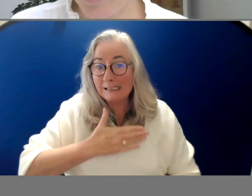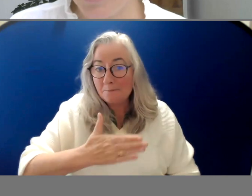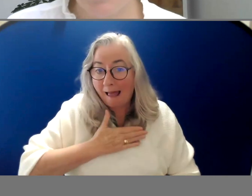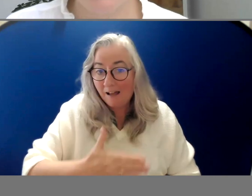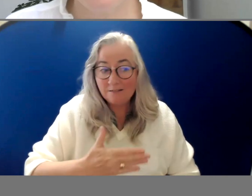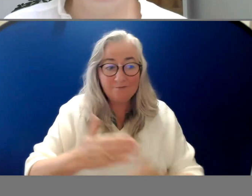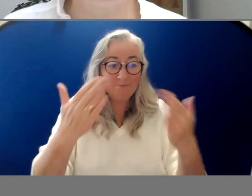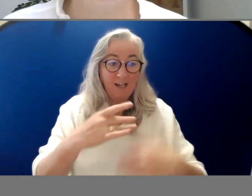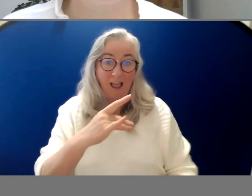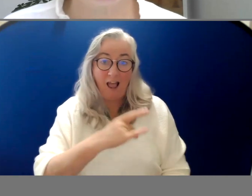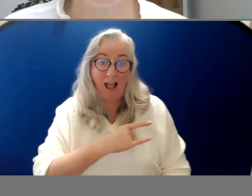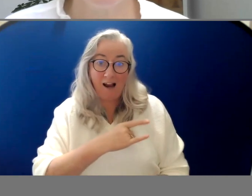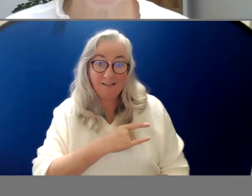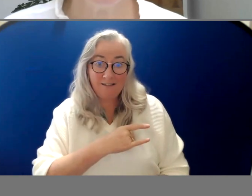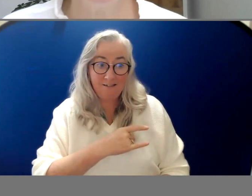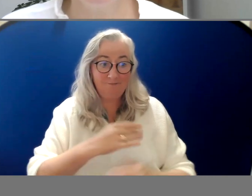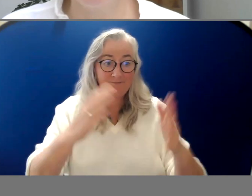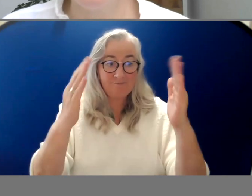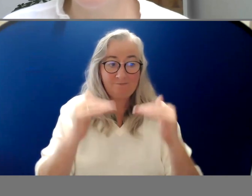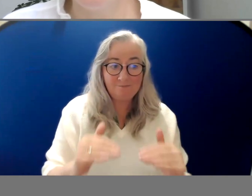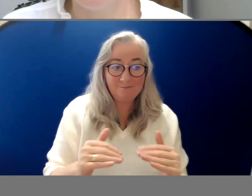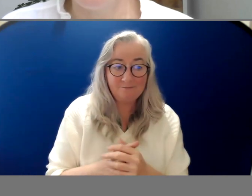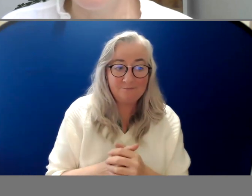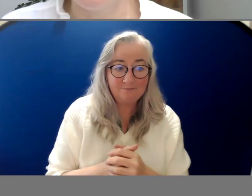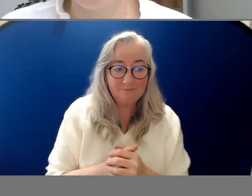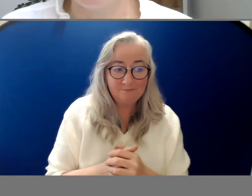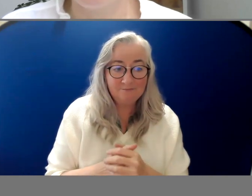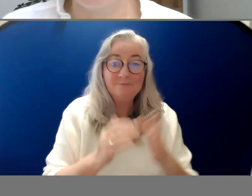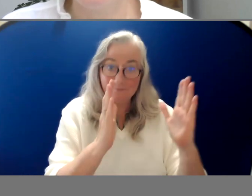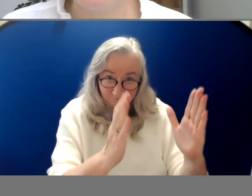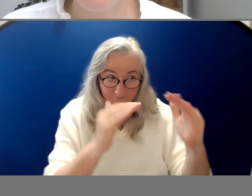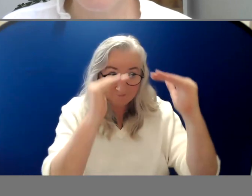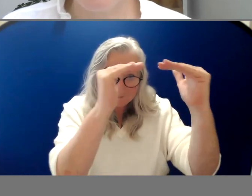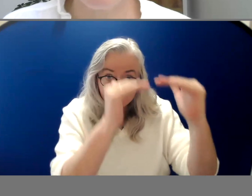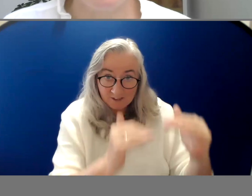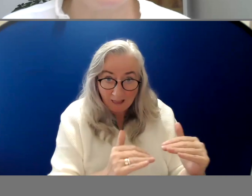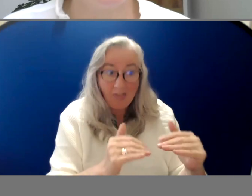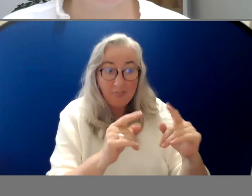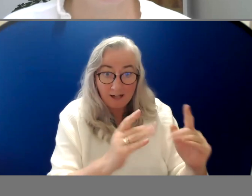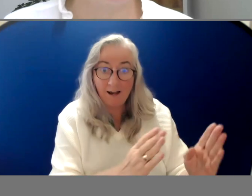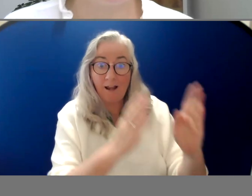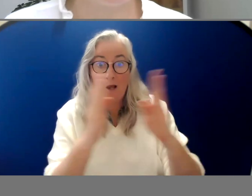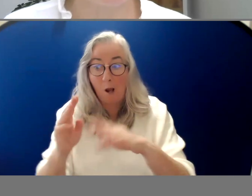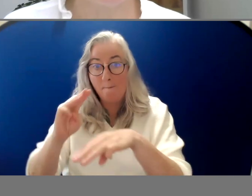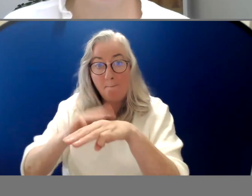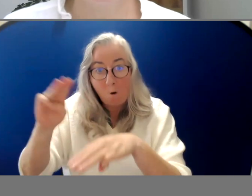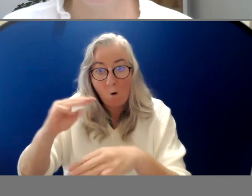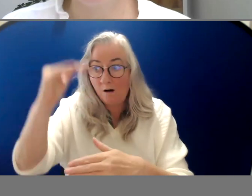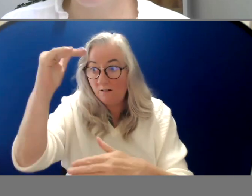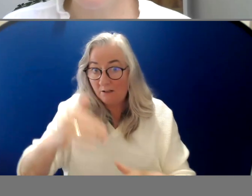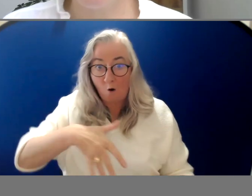with heart disease and then continuing on from that somebody who's pregnant now the image on